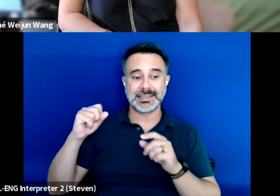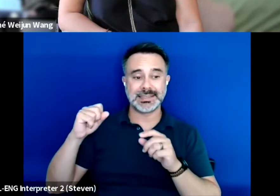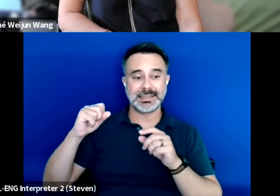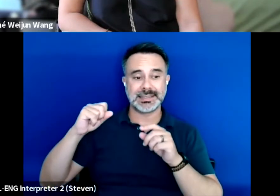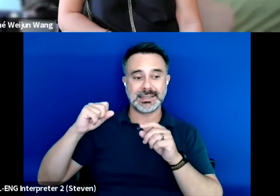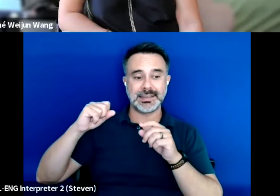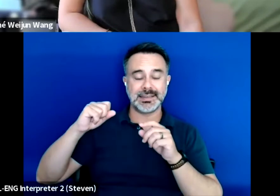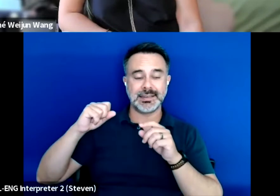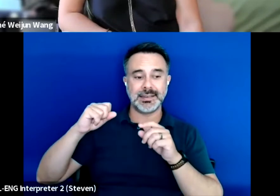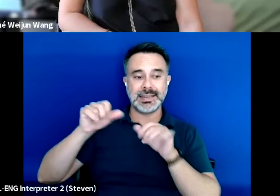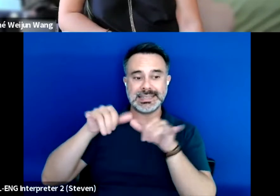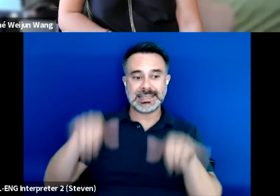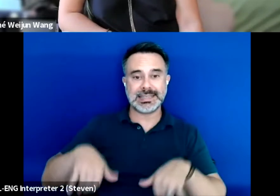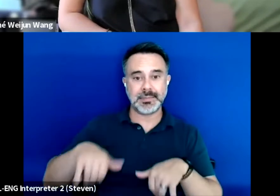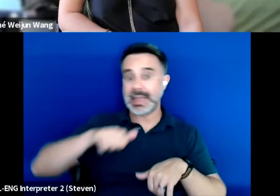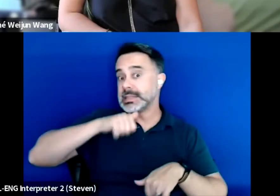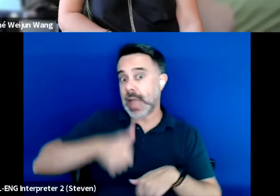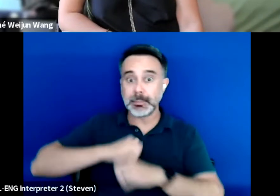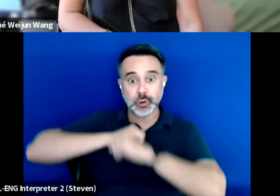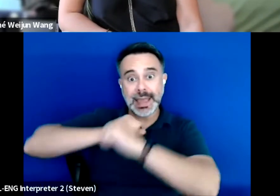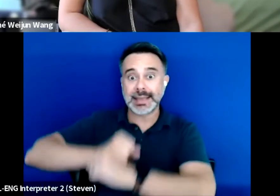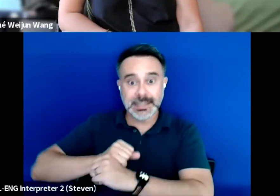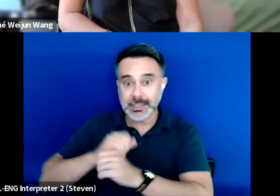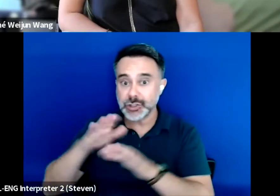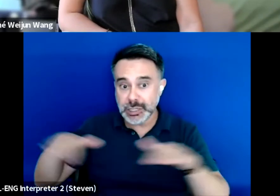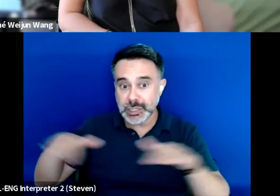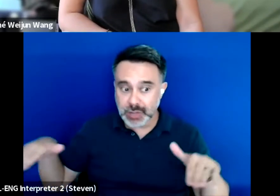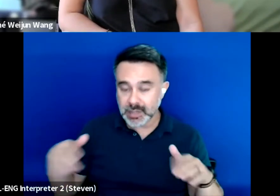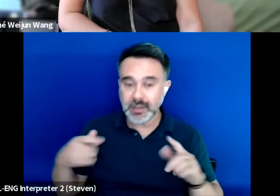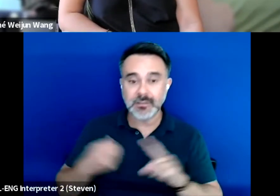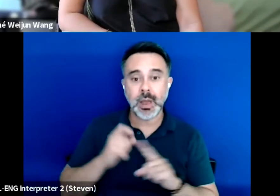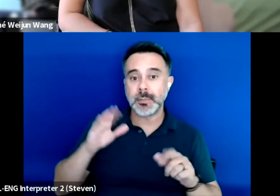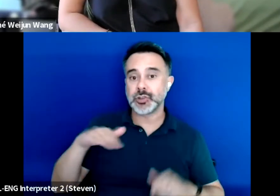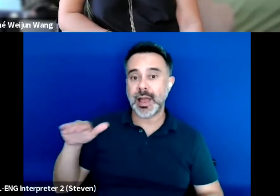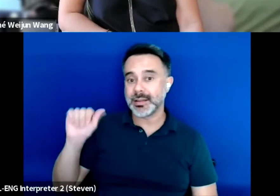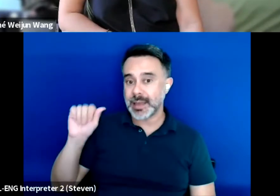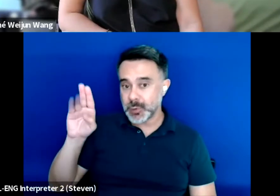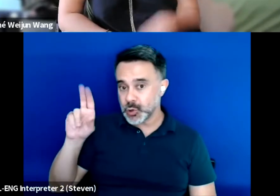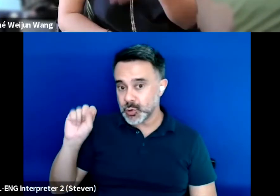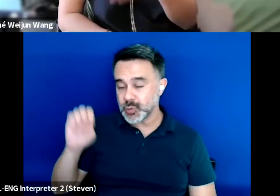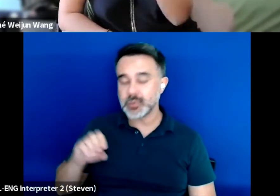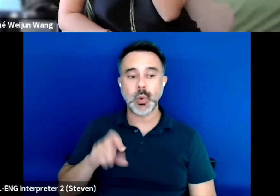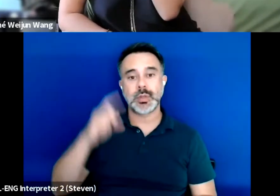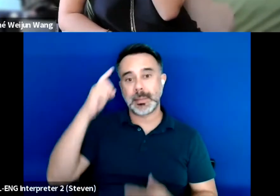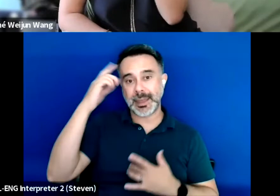none of, like, the stories that all three of you told ever felt, kind of, dry and clinical.